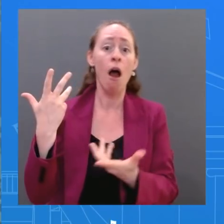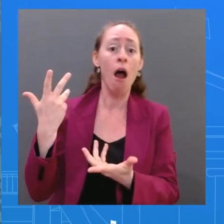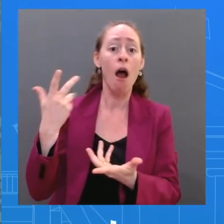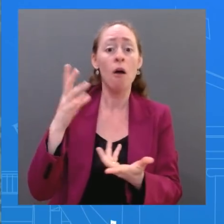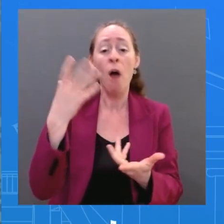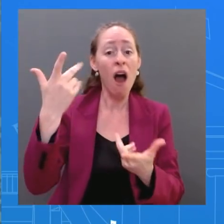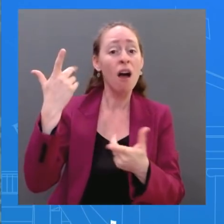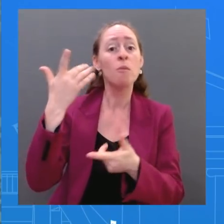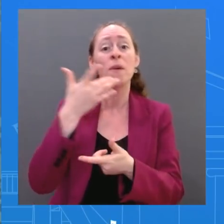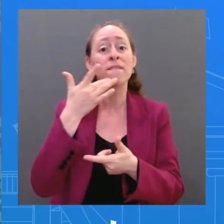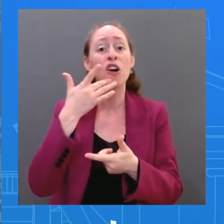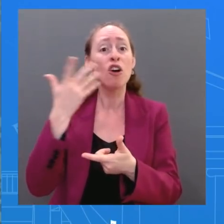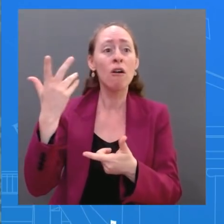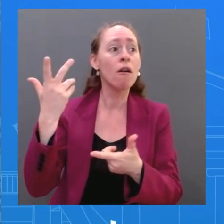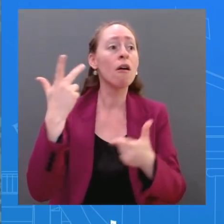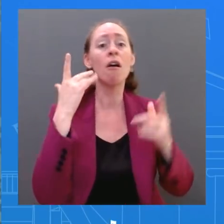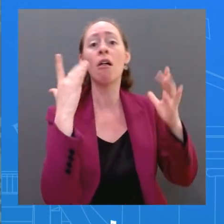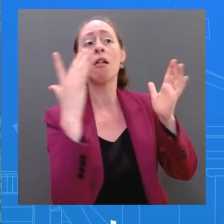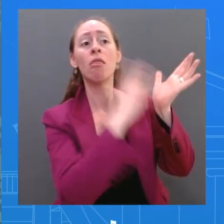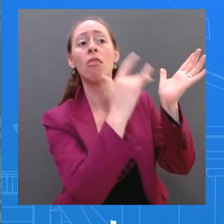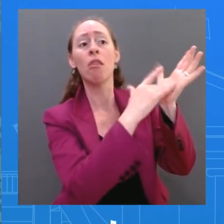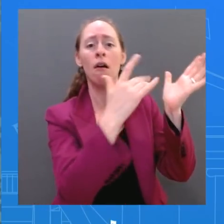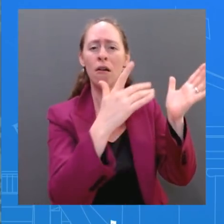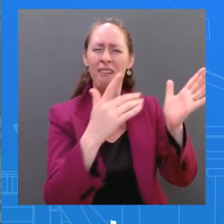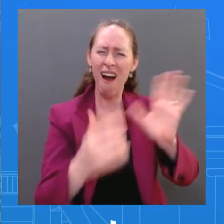And here's the bottom line: We got to get this done. We can do both.